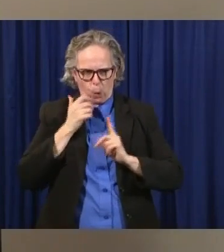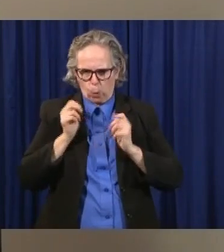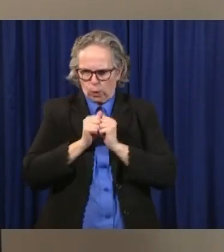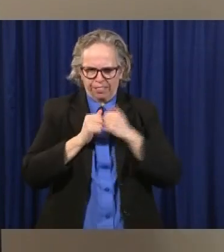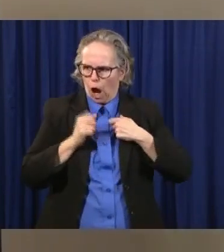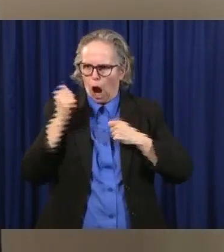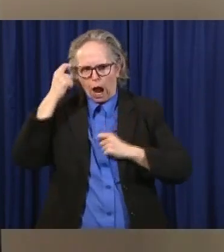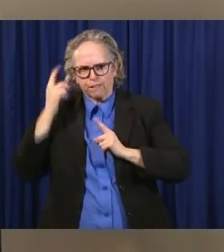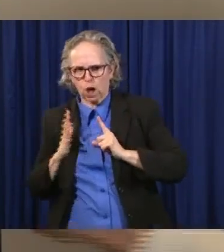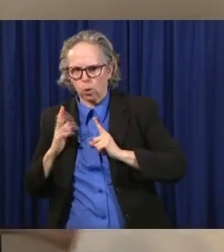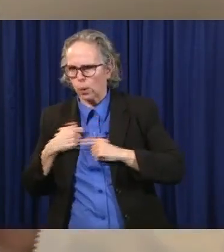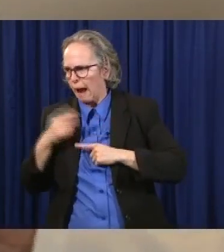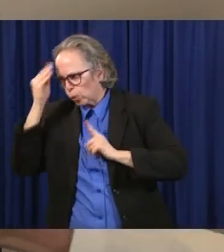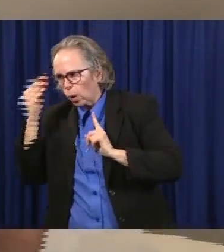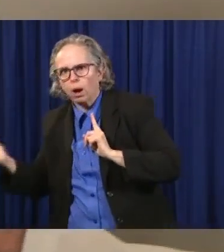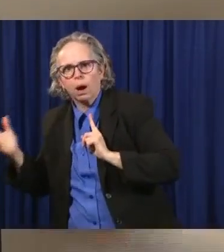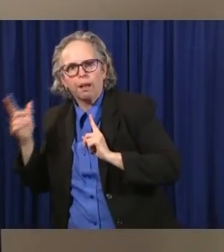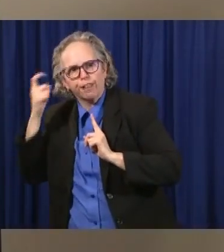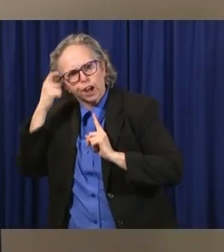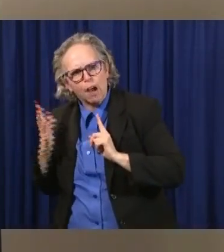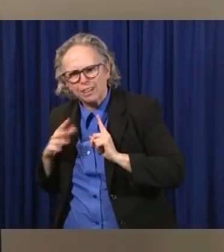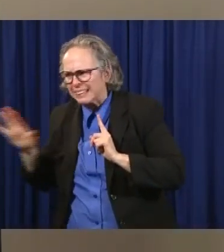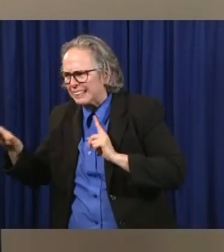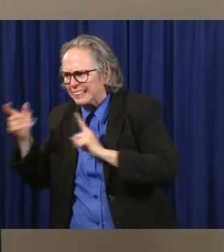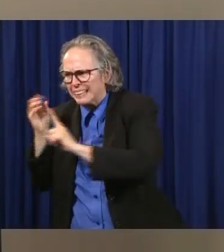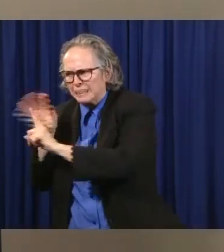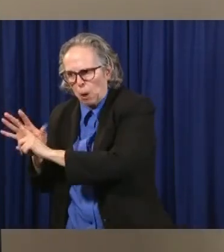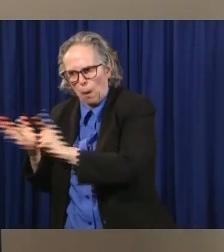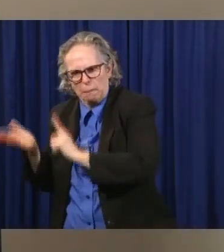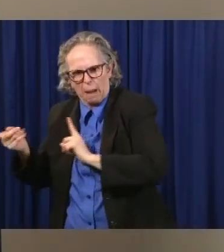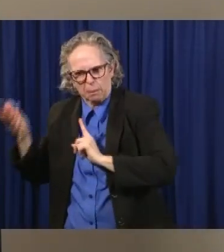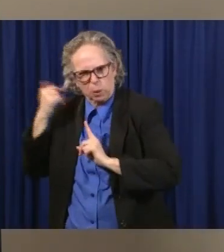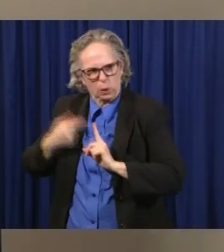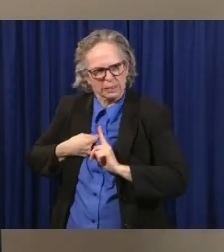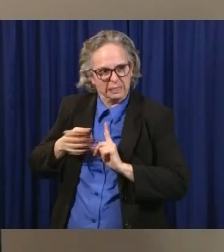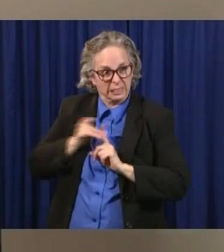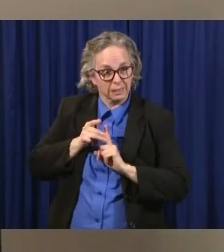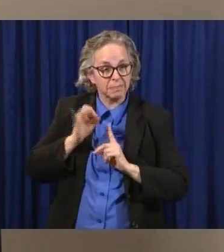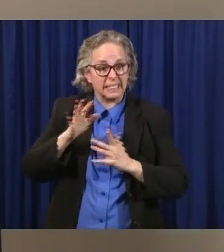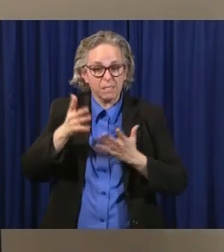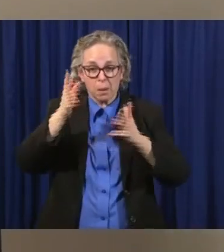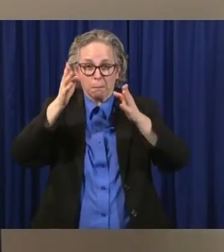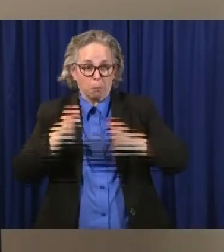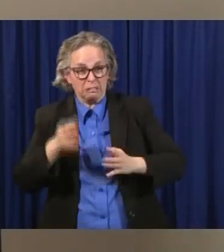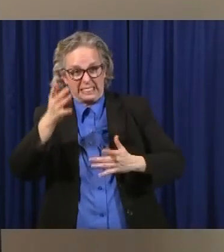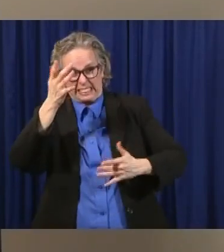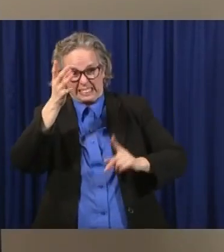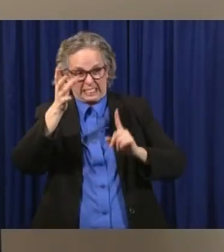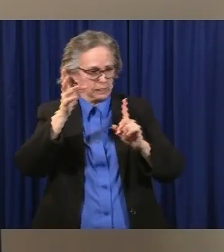GOVERNOR, THE GOVERNOR WOULD BE THE FIRST TO KNOW HE HAD BEEN IN CONTACT WITH SOMEONE WHO HAS THIS DISEASE.